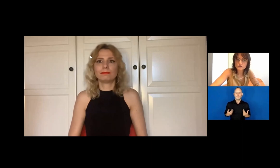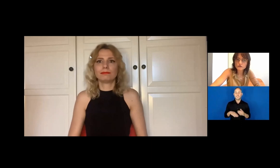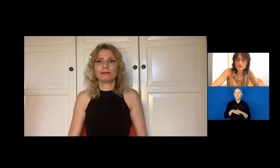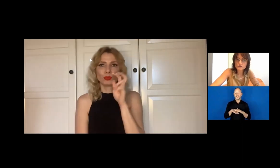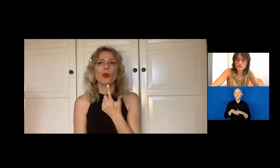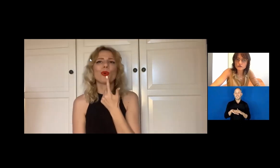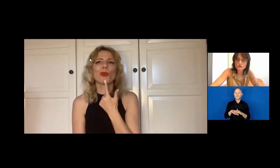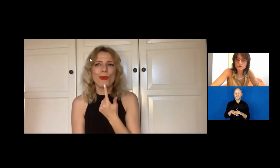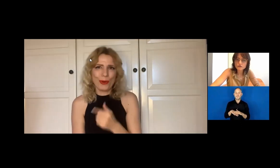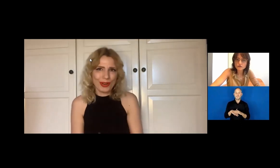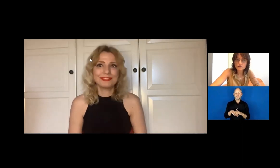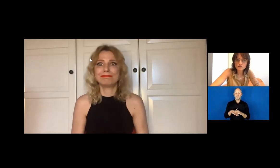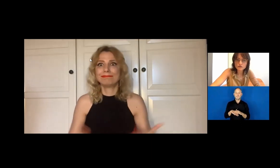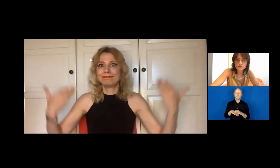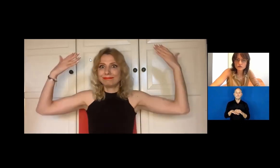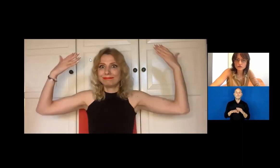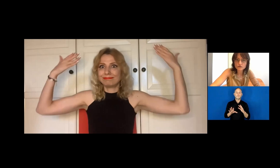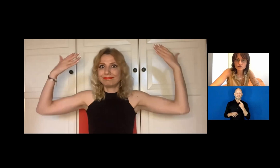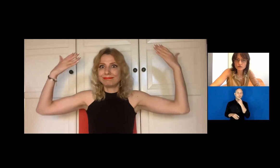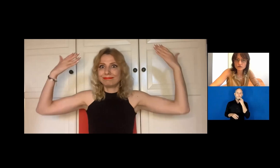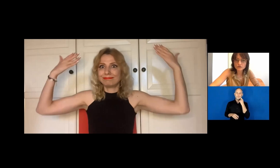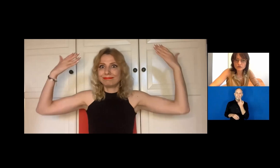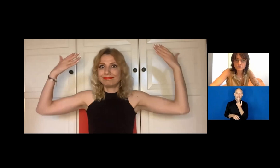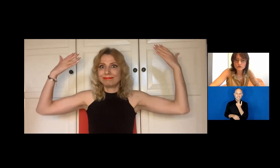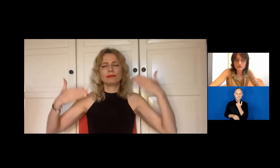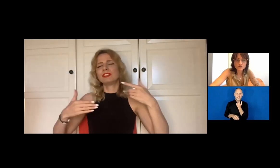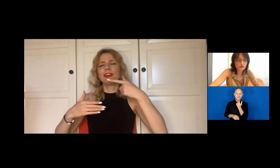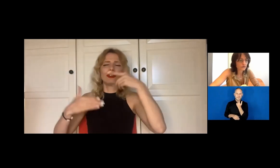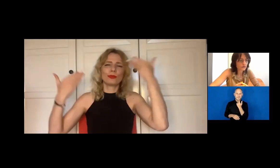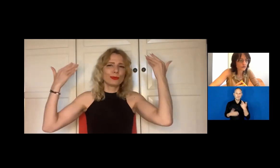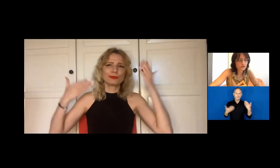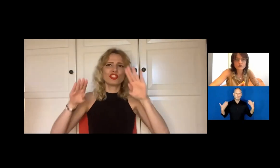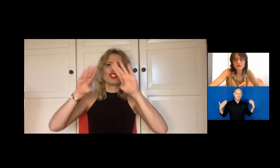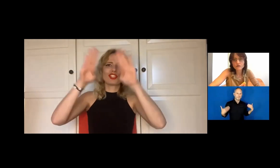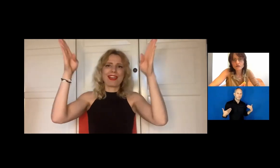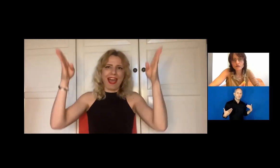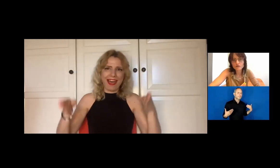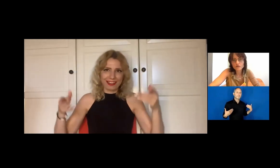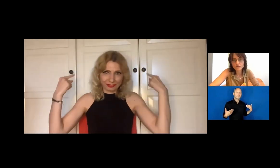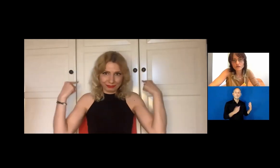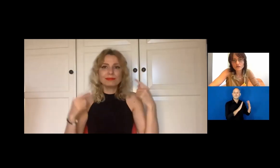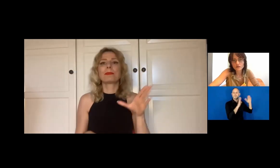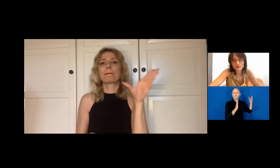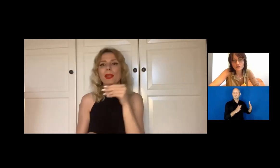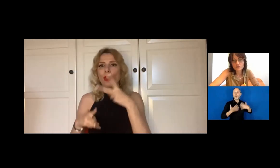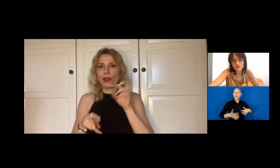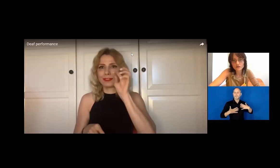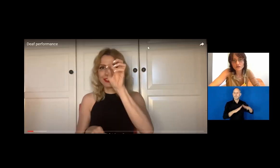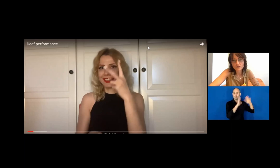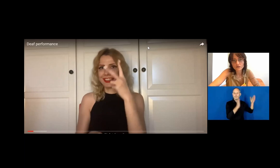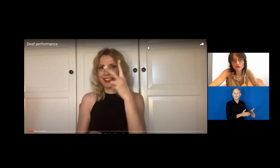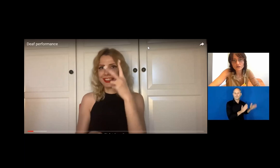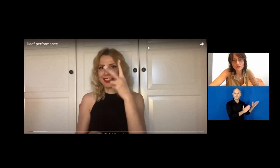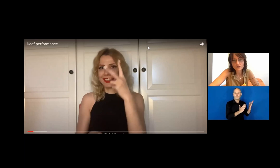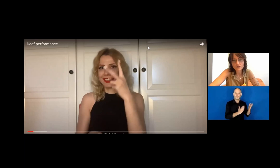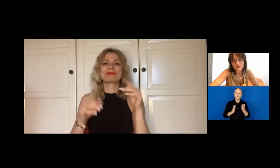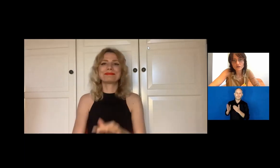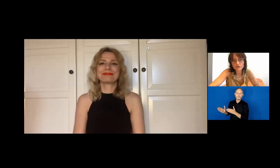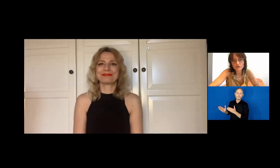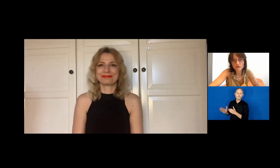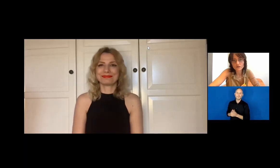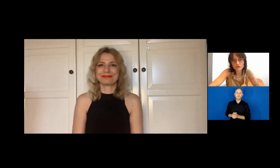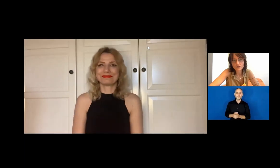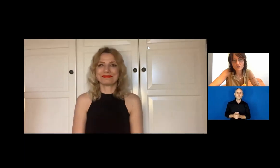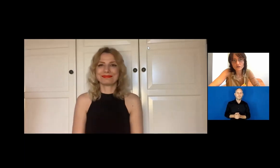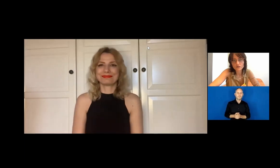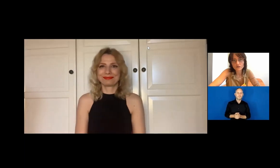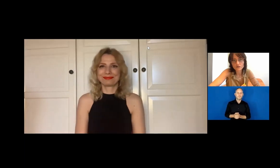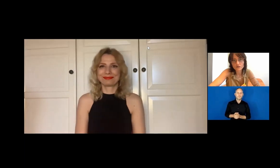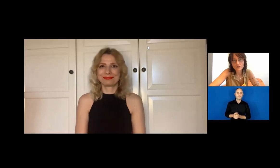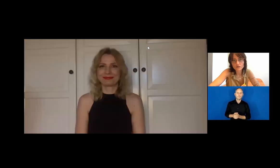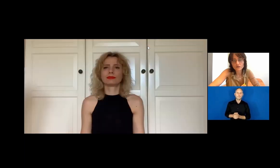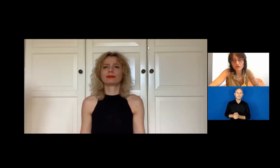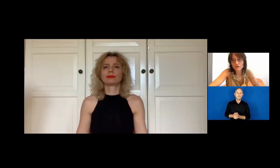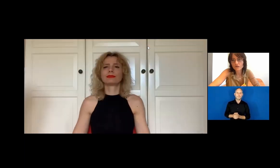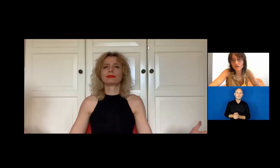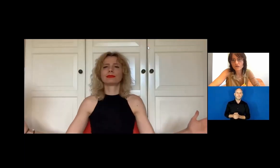And I do have a white background with my wardrobe and three black knobs. I want to perform poem now.